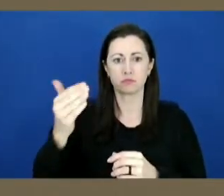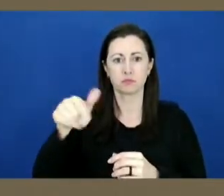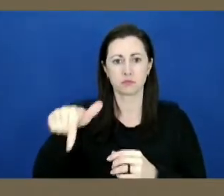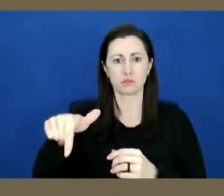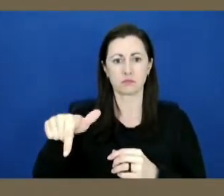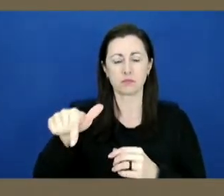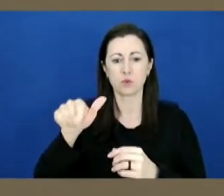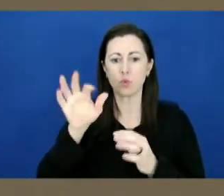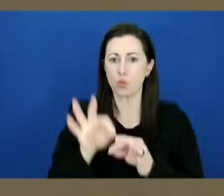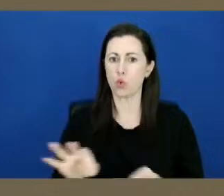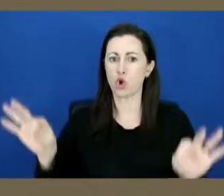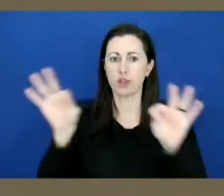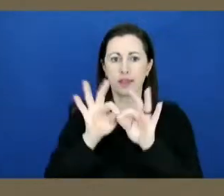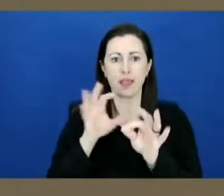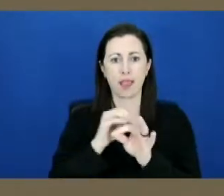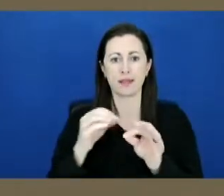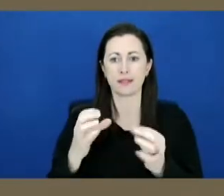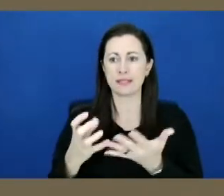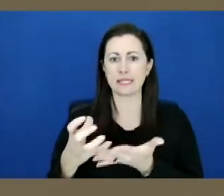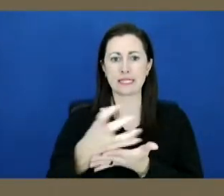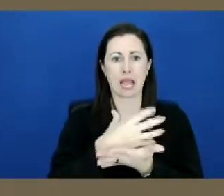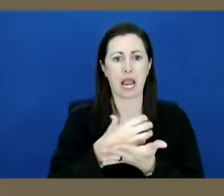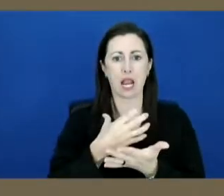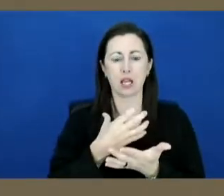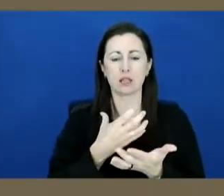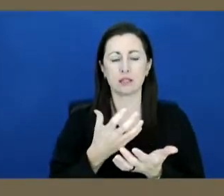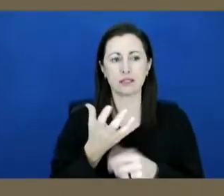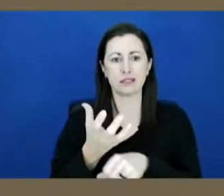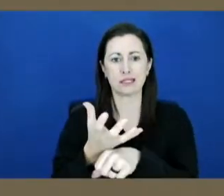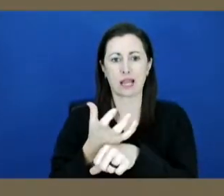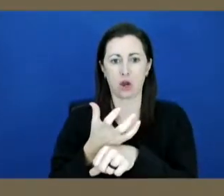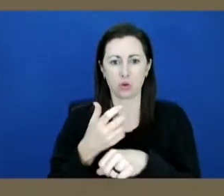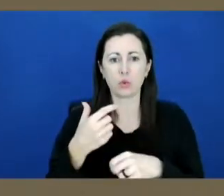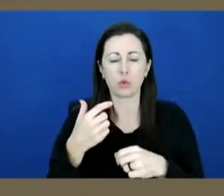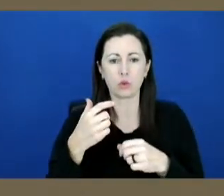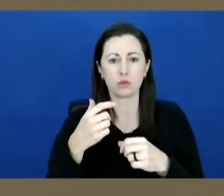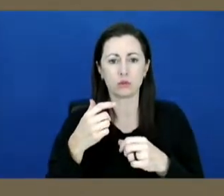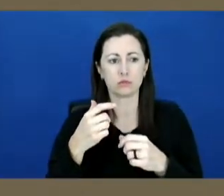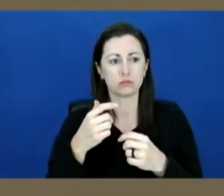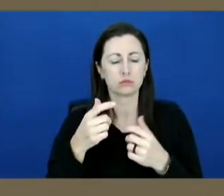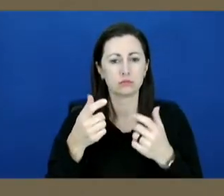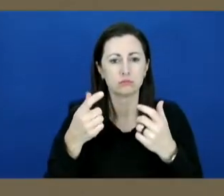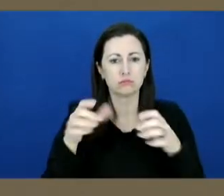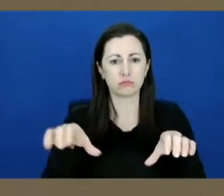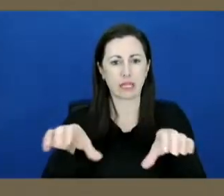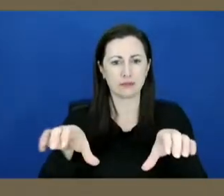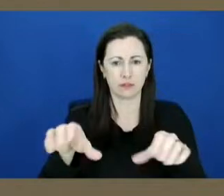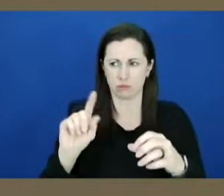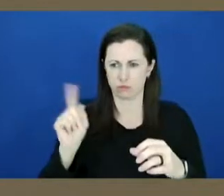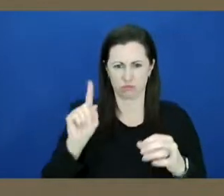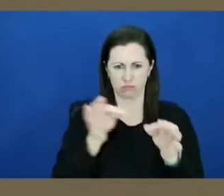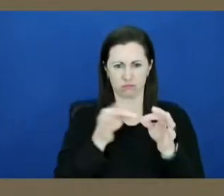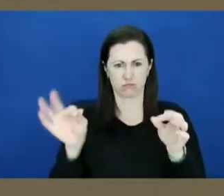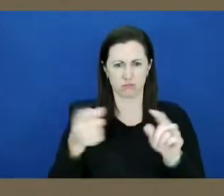THIRD WHEREAS, THE BOCC DEEMS THIS ACTIVITY TO BE A WORTHY AND